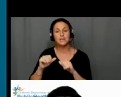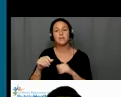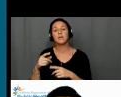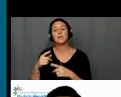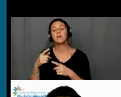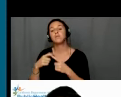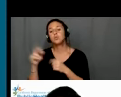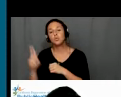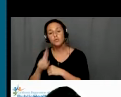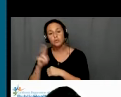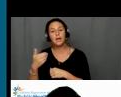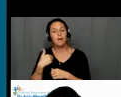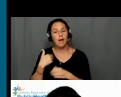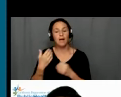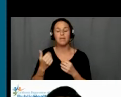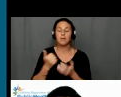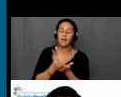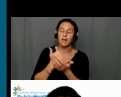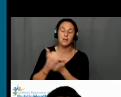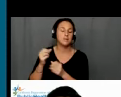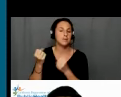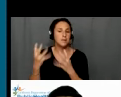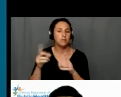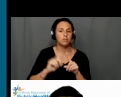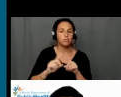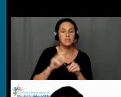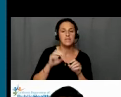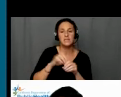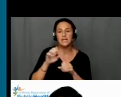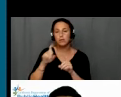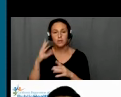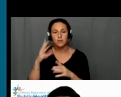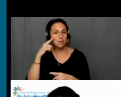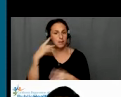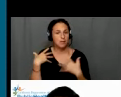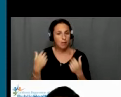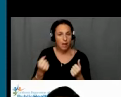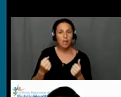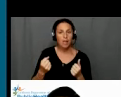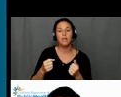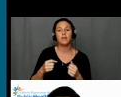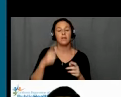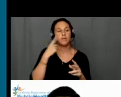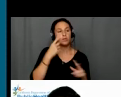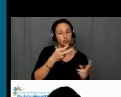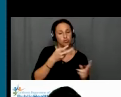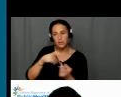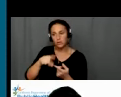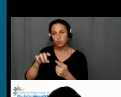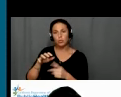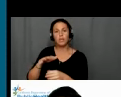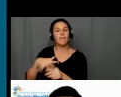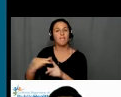and has helped several physicians in the educational and educational and mental health field before transitioning into the environmental field.